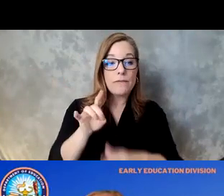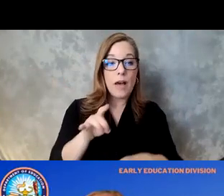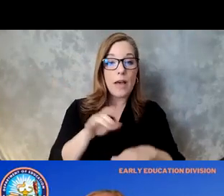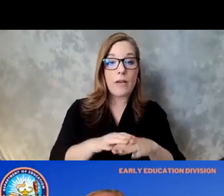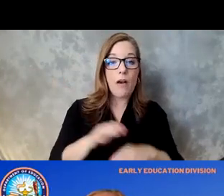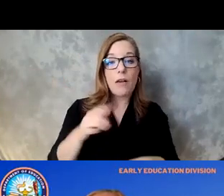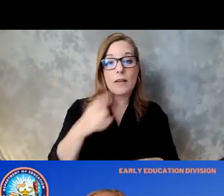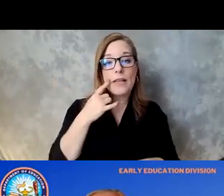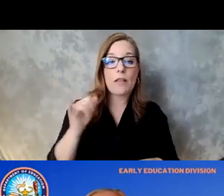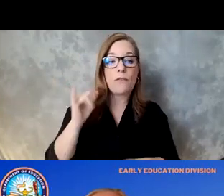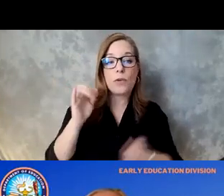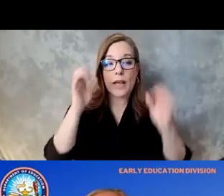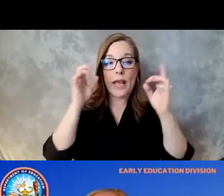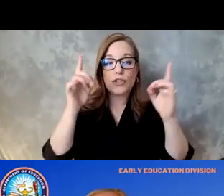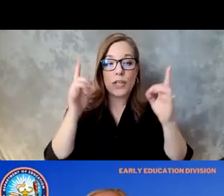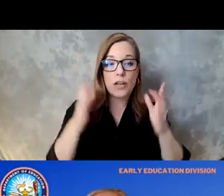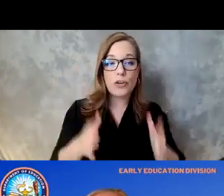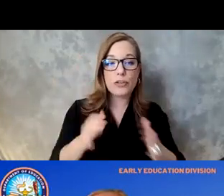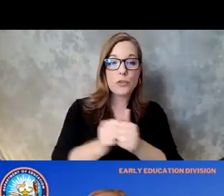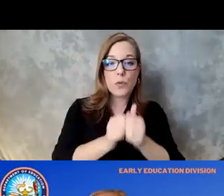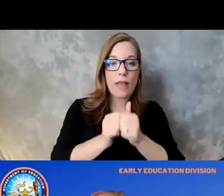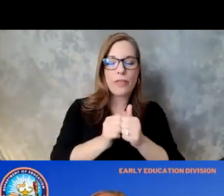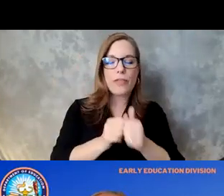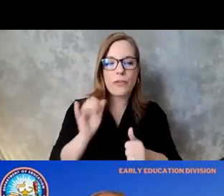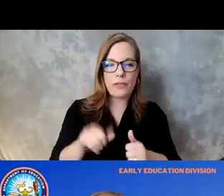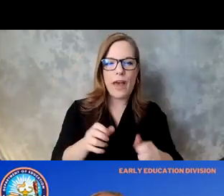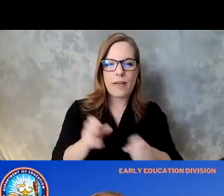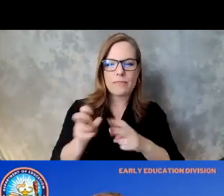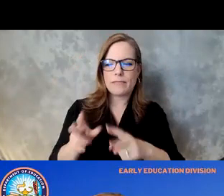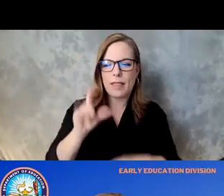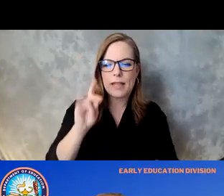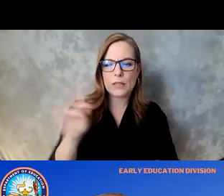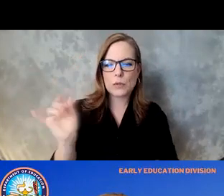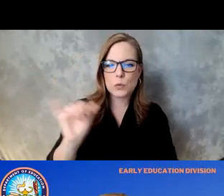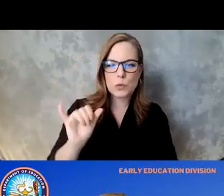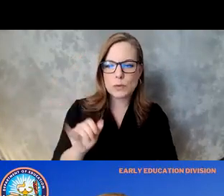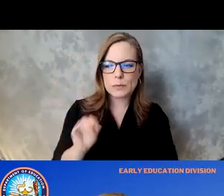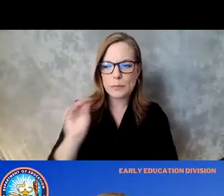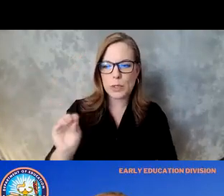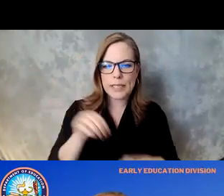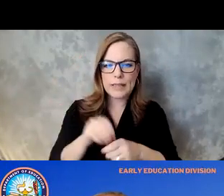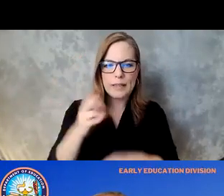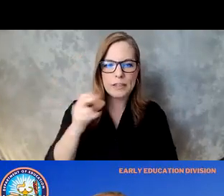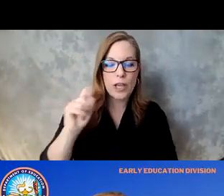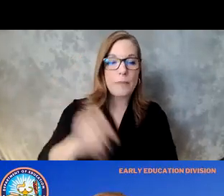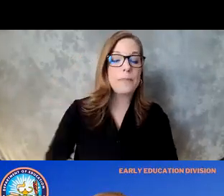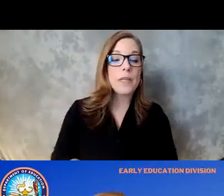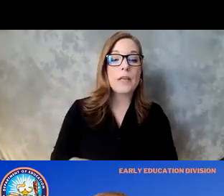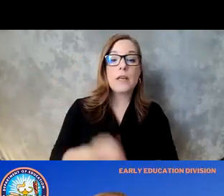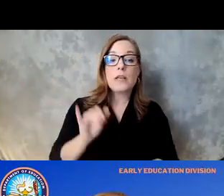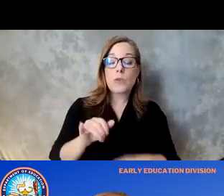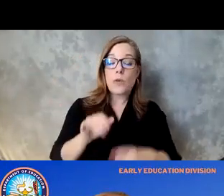in the chat to that one as well. So the first round of guidance includes oh and for those